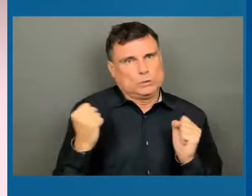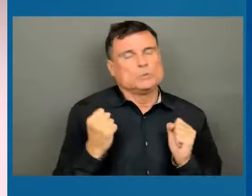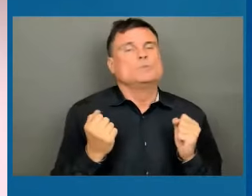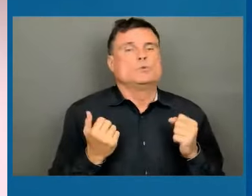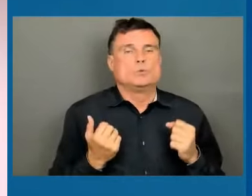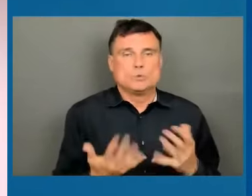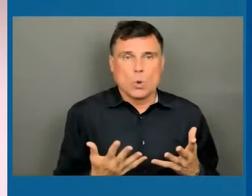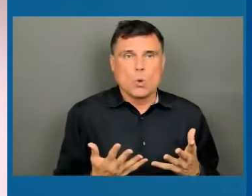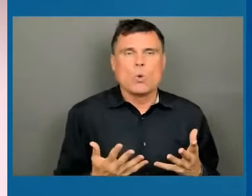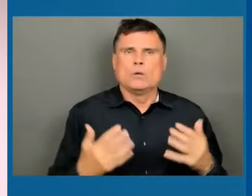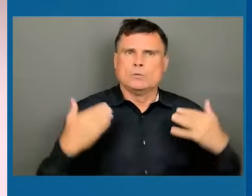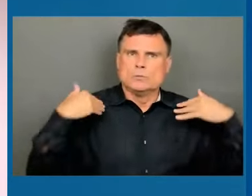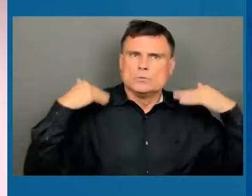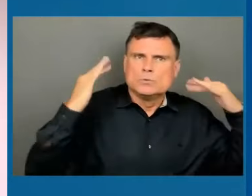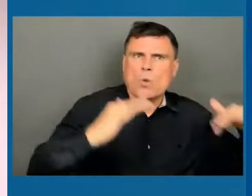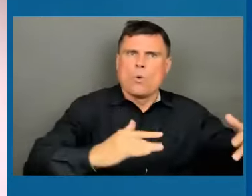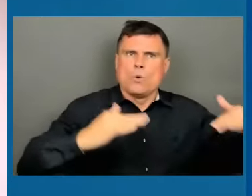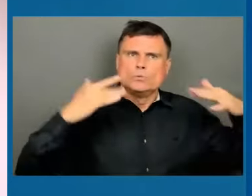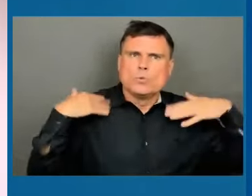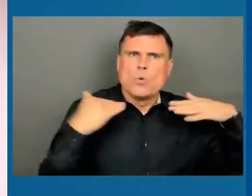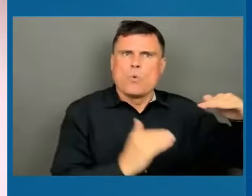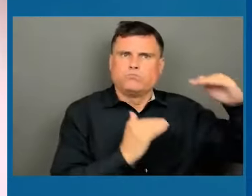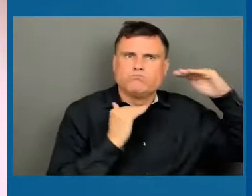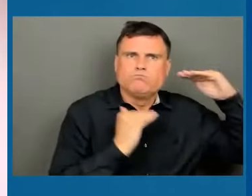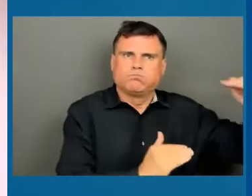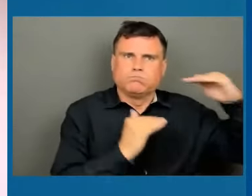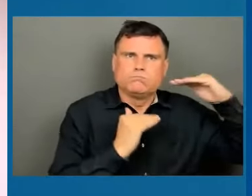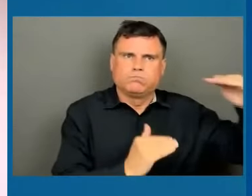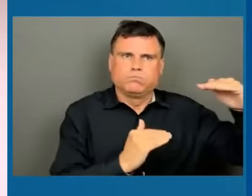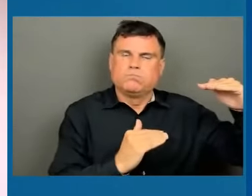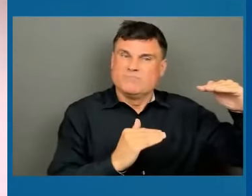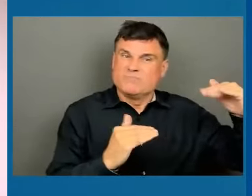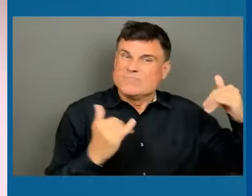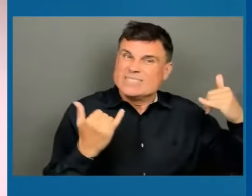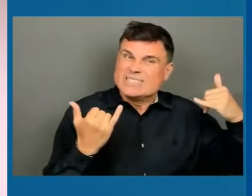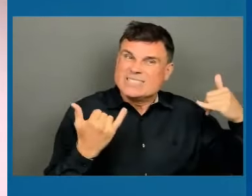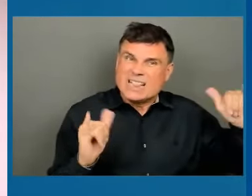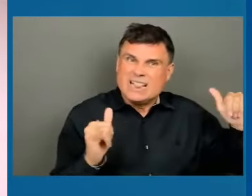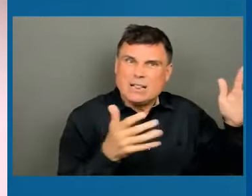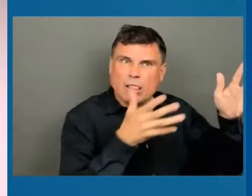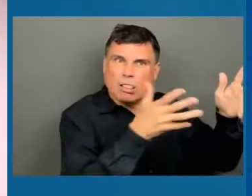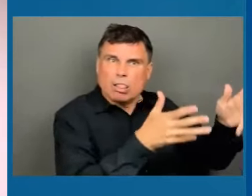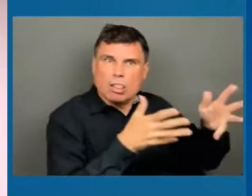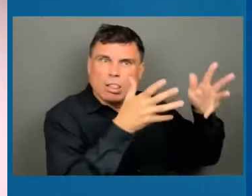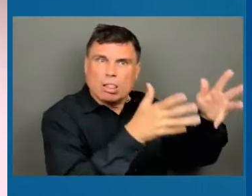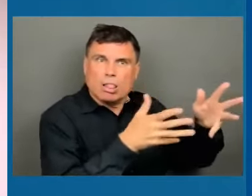fully -- has not fully started to melt yet, so we're early days